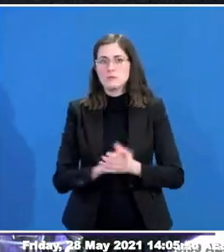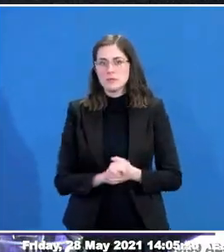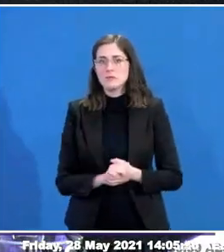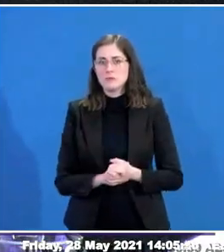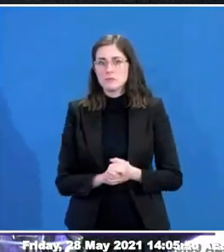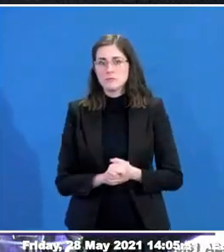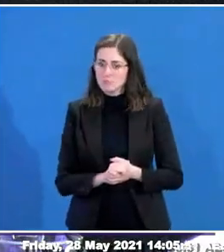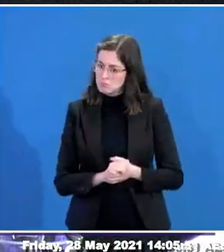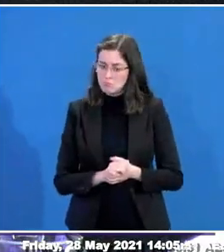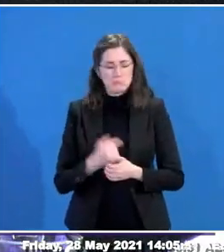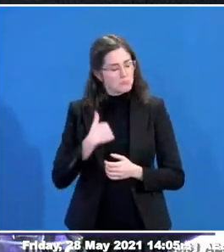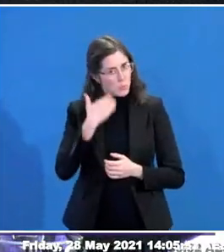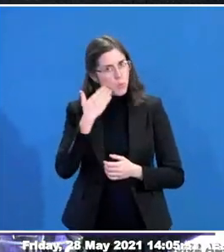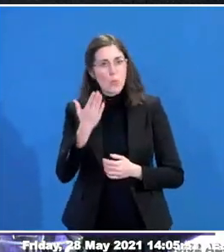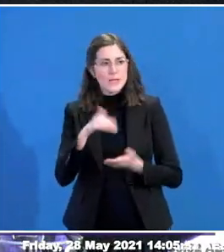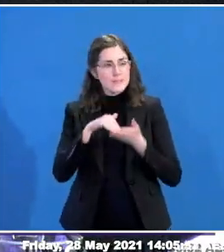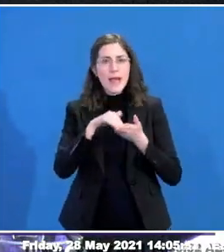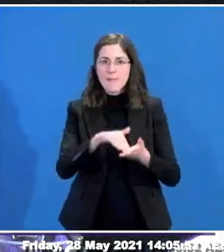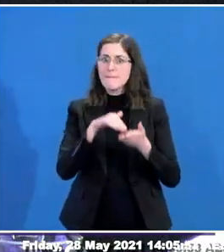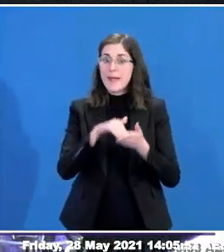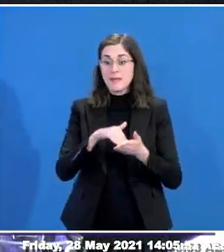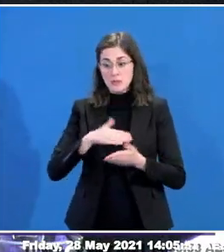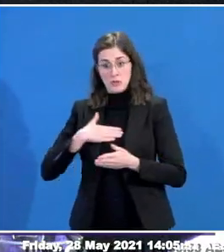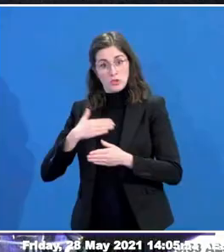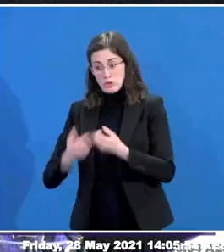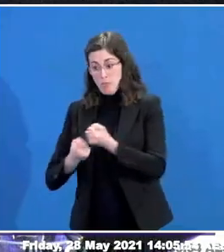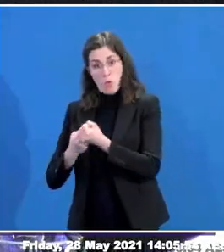That is what we do. That is what we do with our support coordinators.